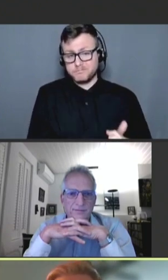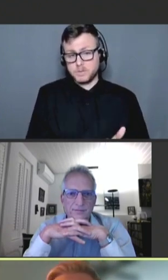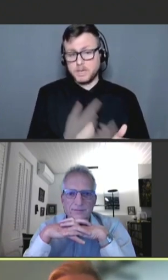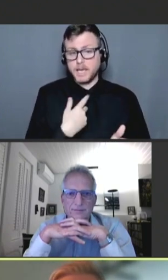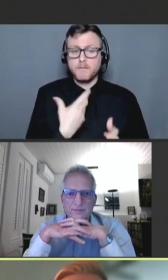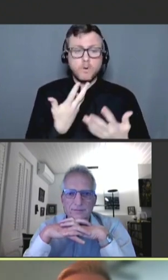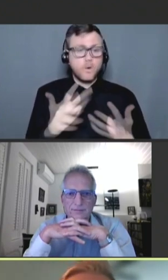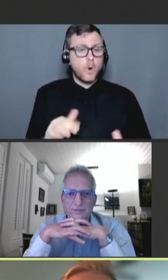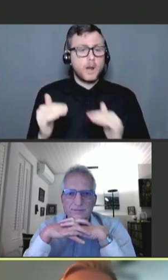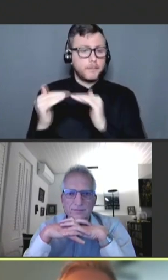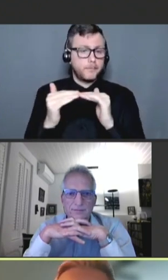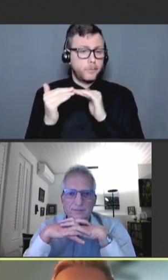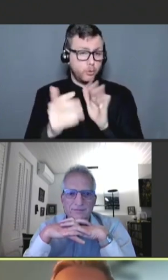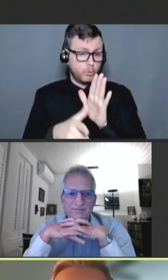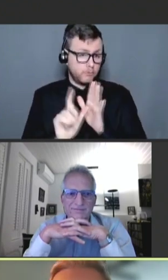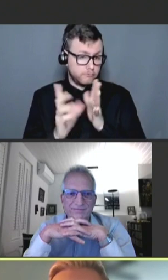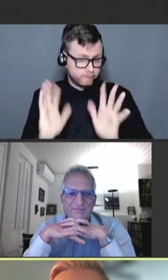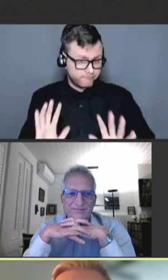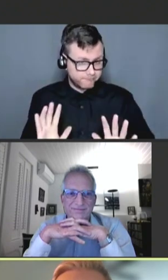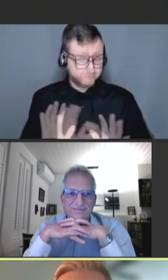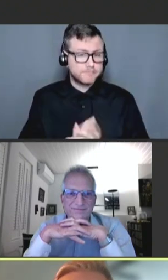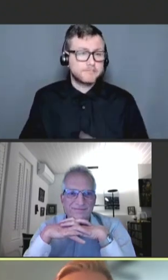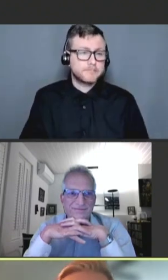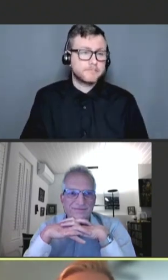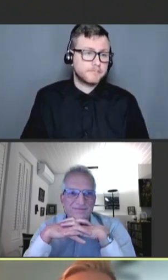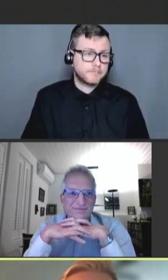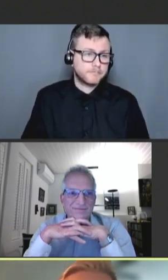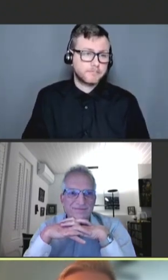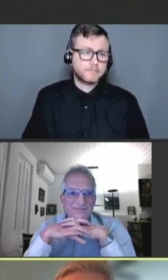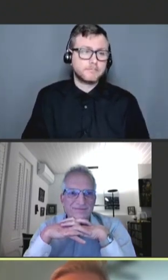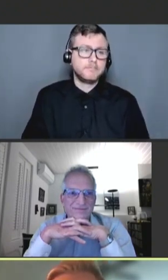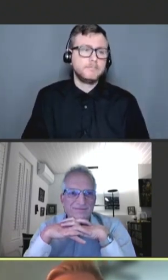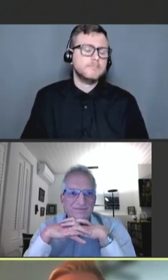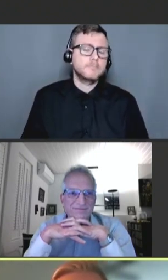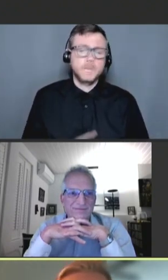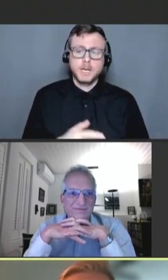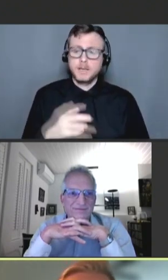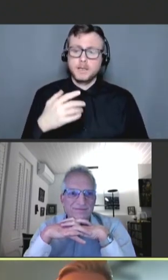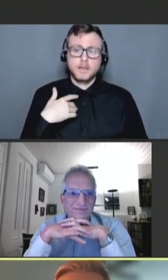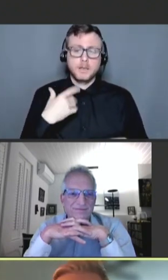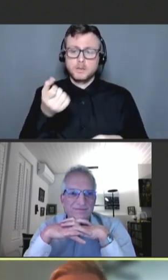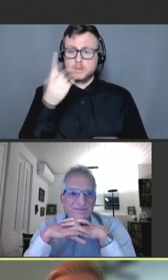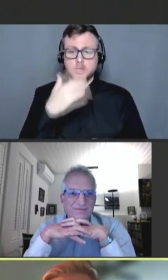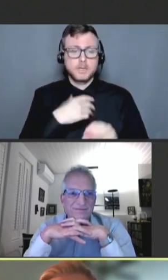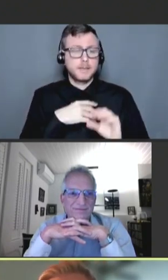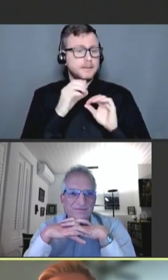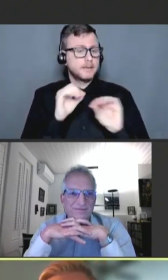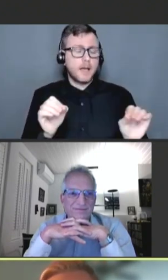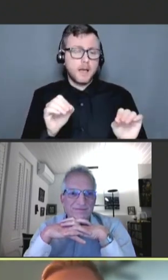Next slide, please. I'd like to point out that none of our investigators declared any conflict